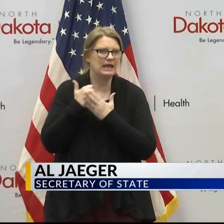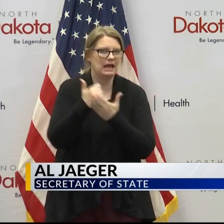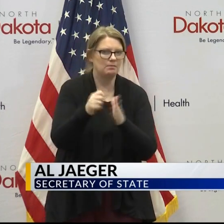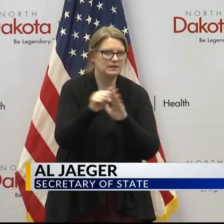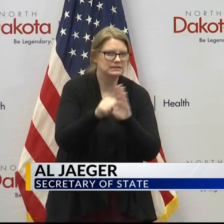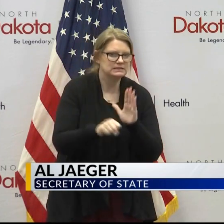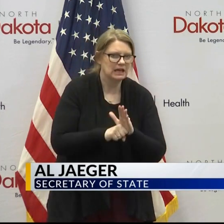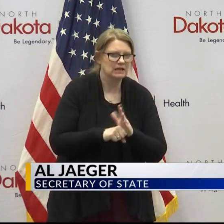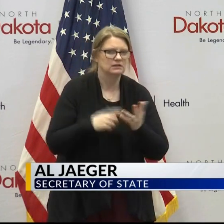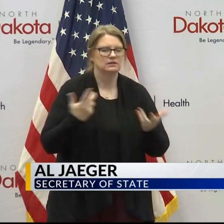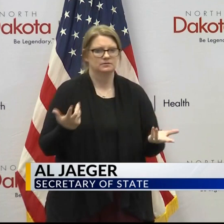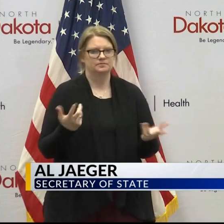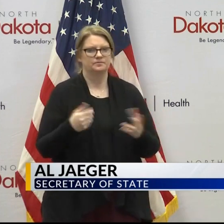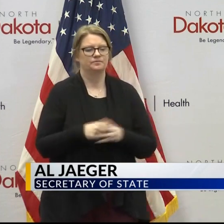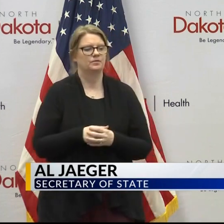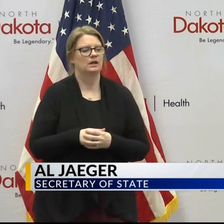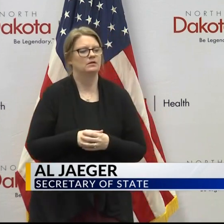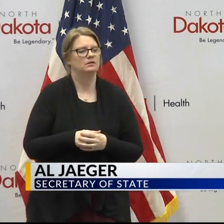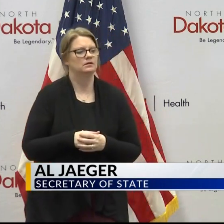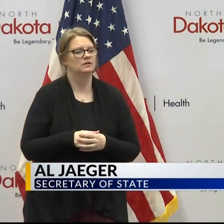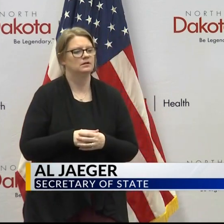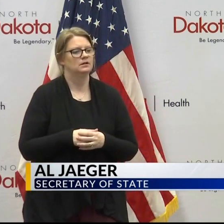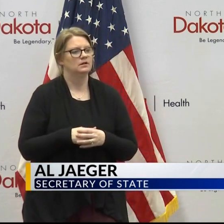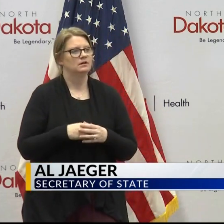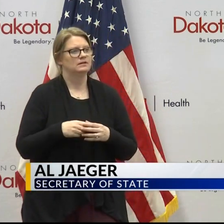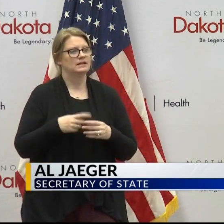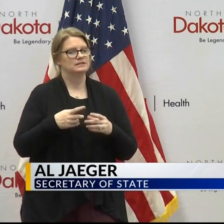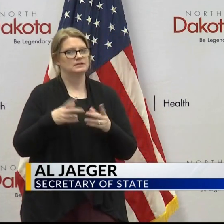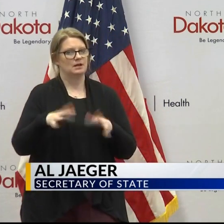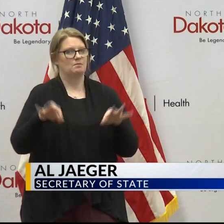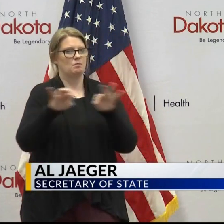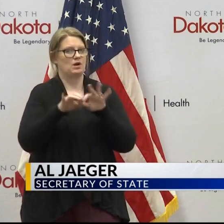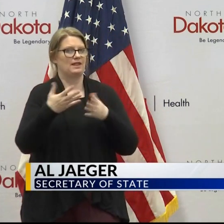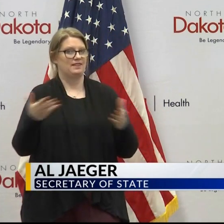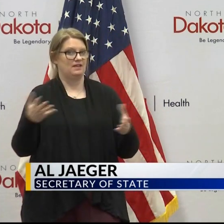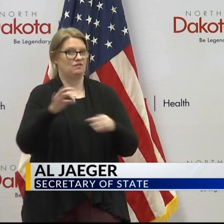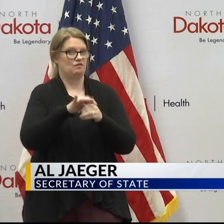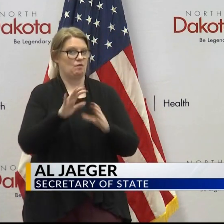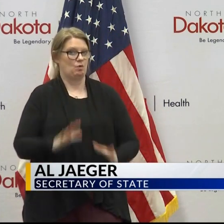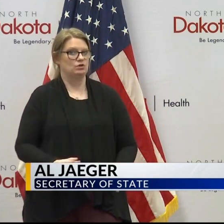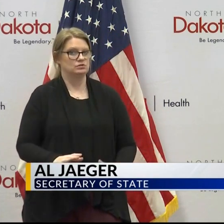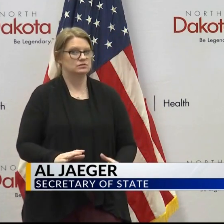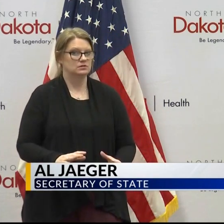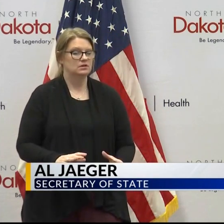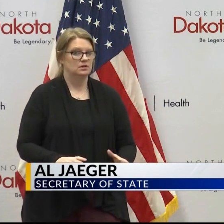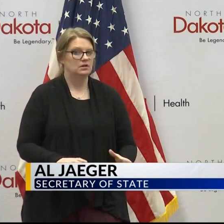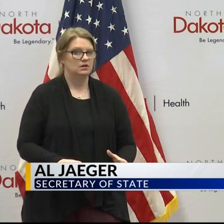IT IS A COUNTY OPTION. BUT HAS TO BE APPROVED BY THE COMMISSION. AND SO WE CERTAINLY HOPE THAT THE REMAINING 20 COUNTIES WILL AVAIL THEMSELVES OF THAT AND TAKE ADVANTAGE OF WHAT WE ARE